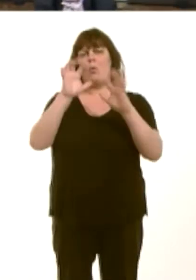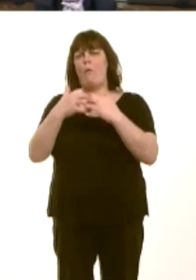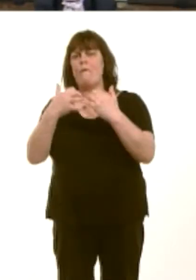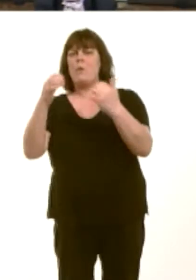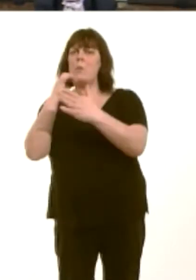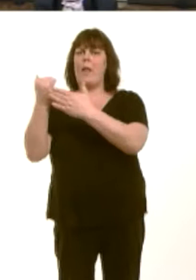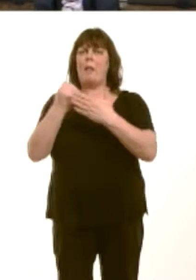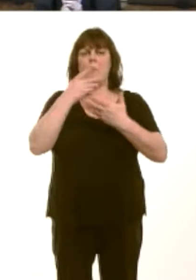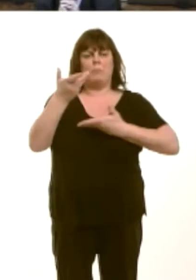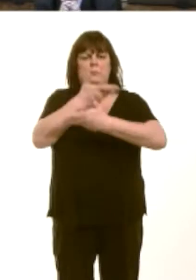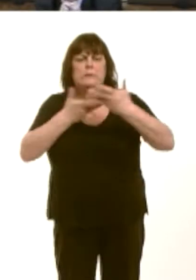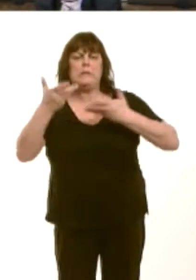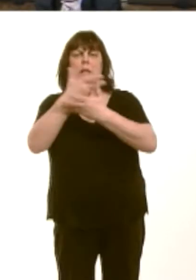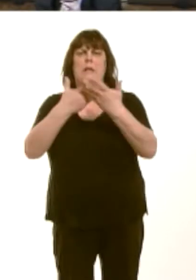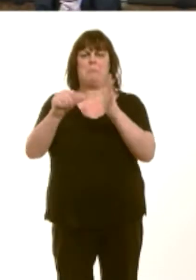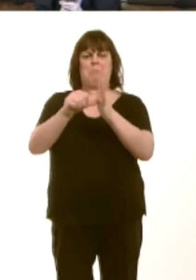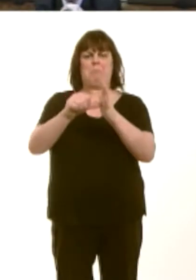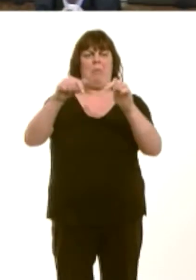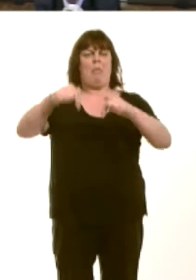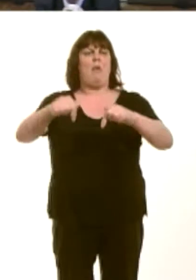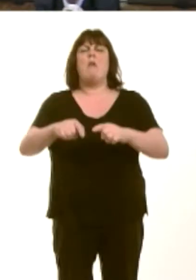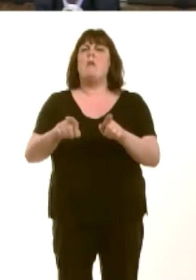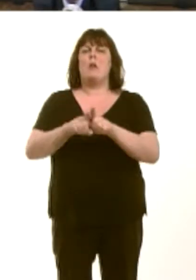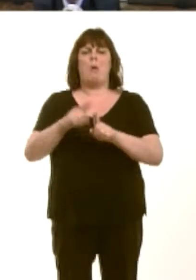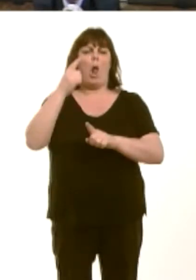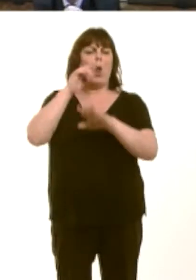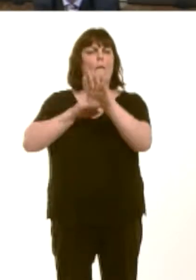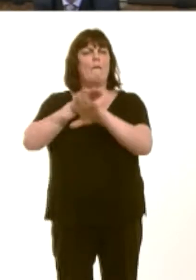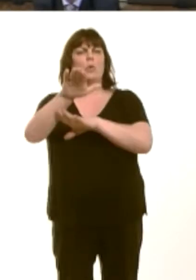to inform the future provision of healthcare in the middle of Wales.